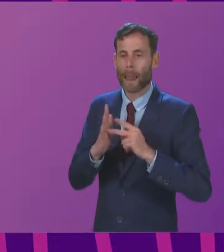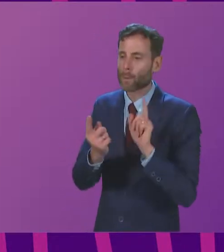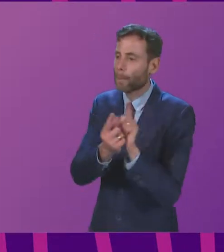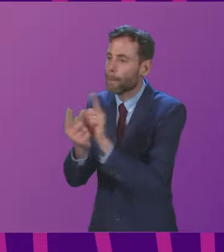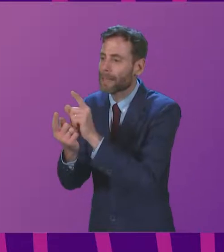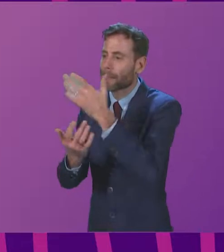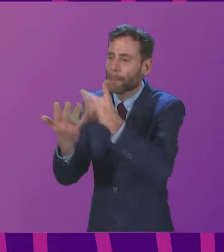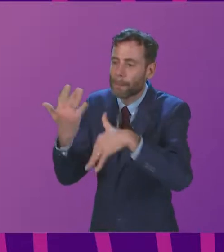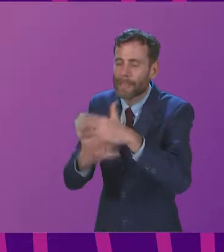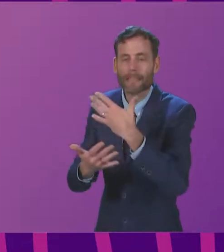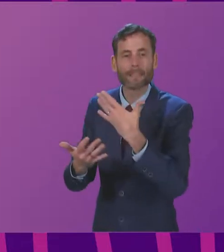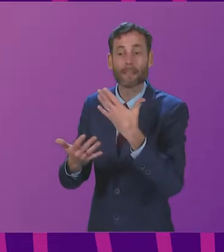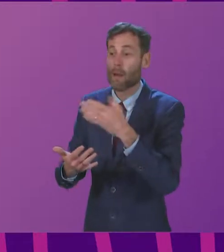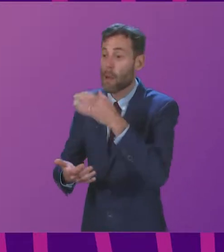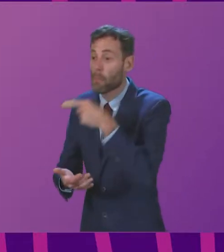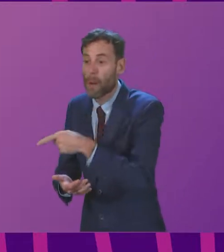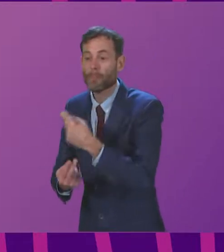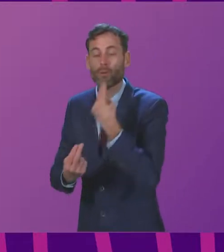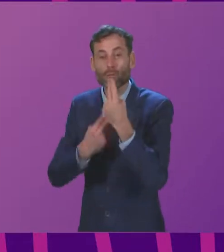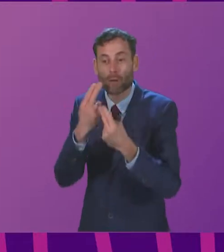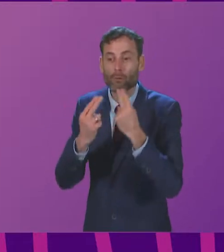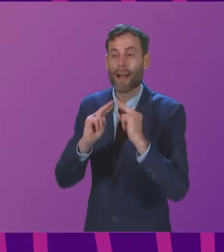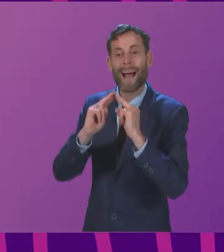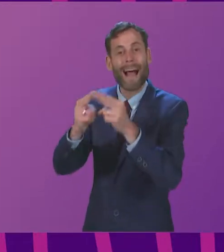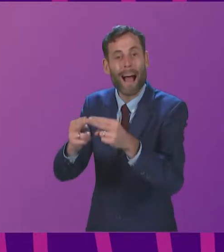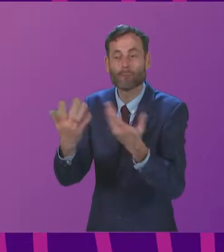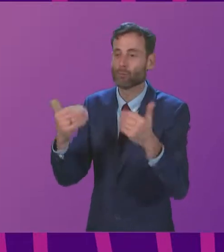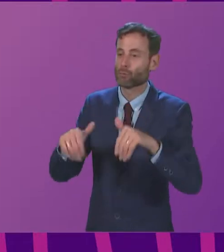households, whether that is in a pub, restaurant, house or shopping centre,